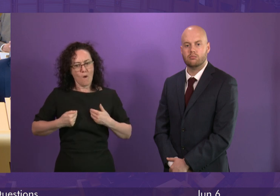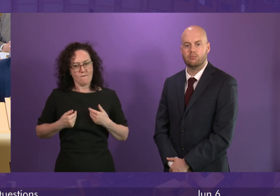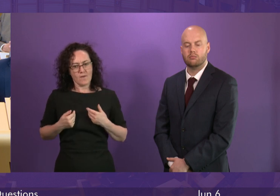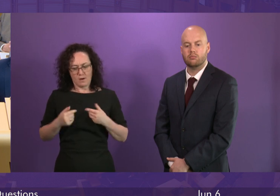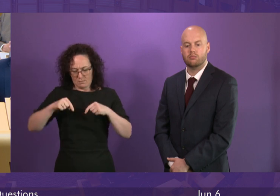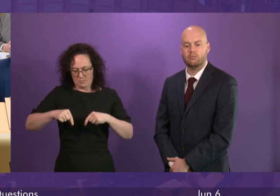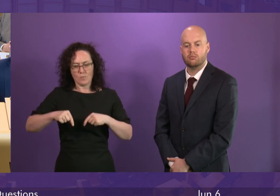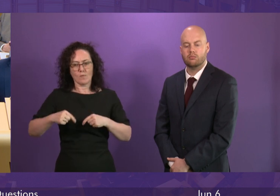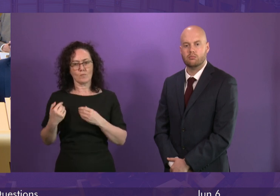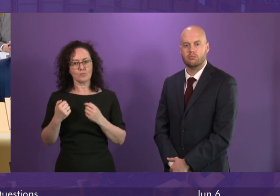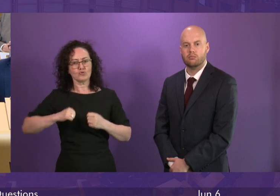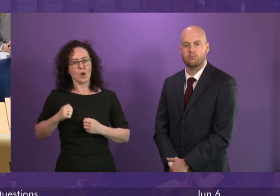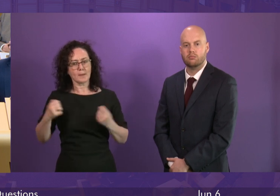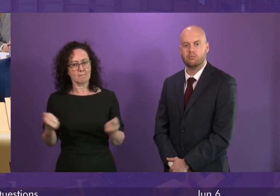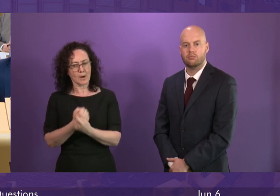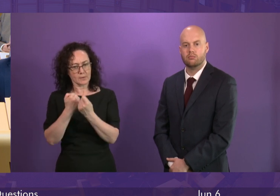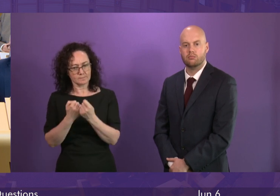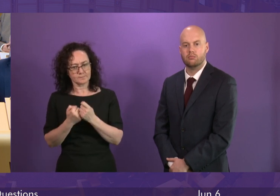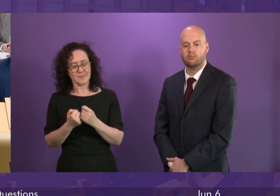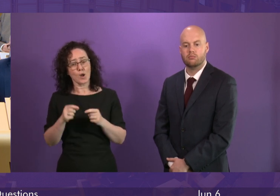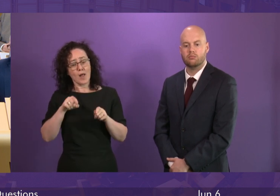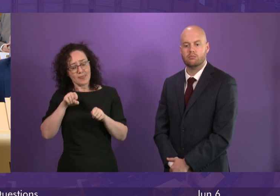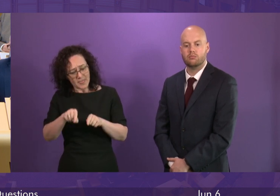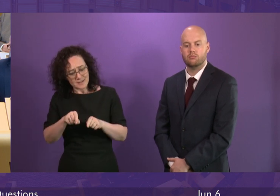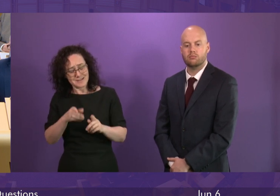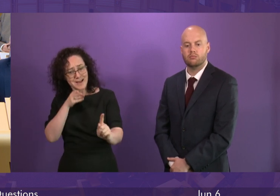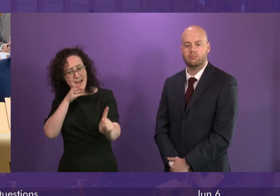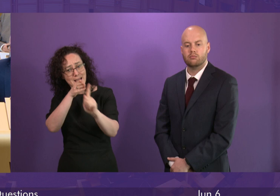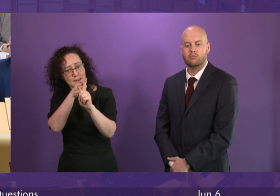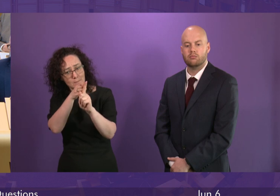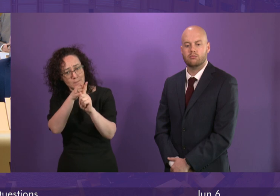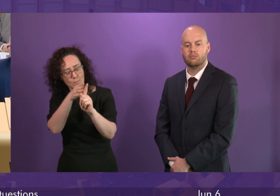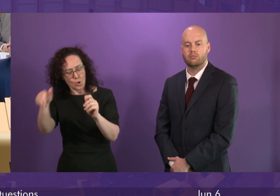the Government is undertaking to address the issues of poverty that individuals face. We